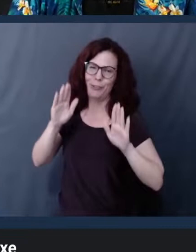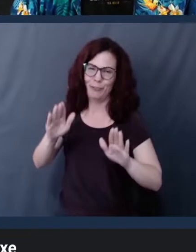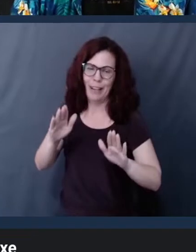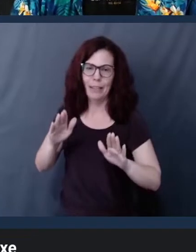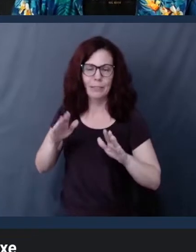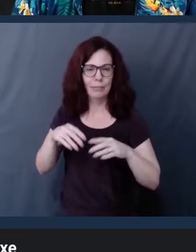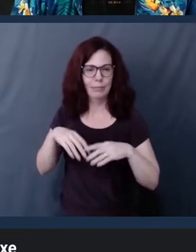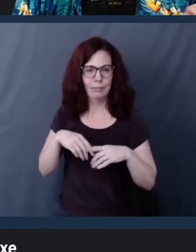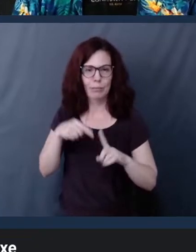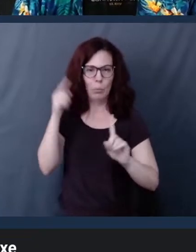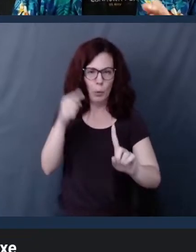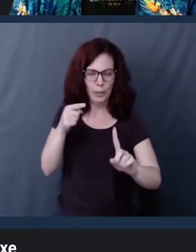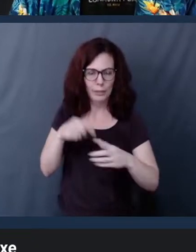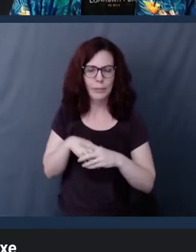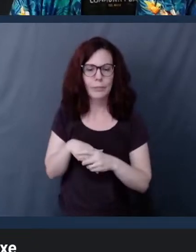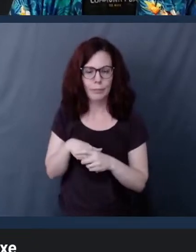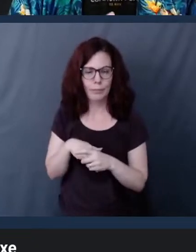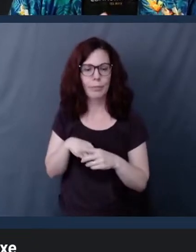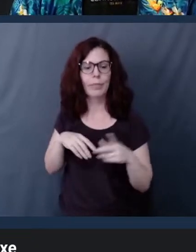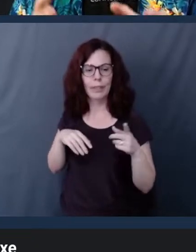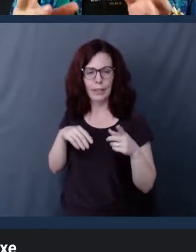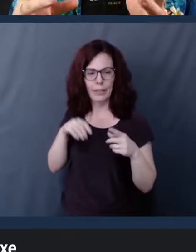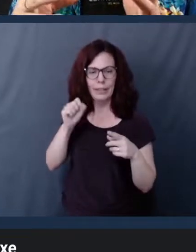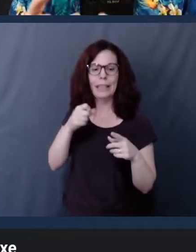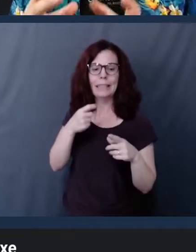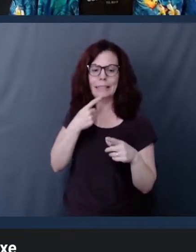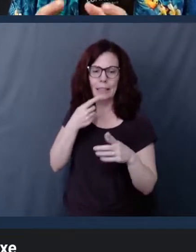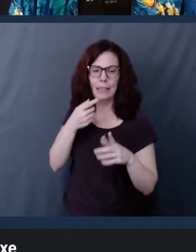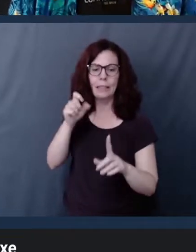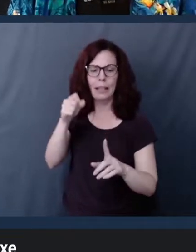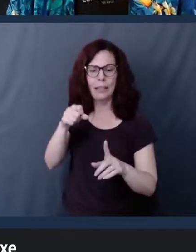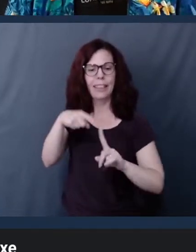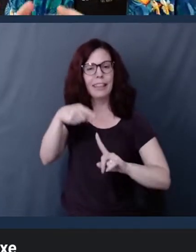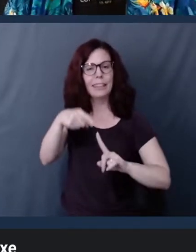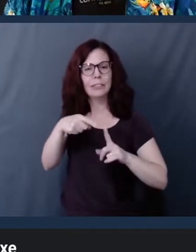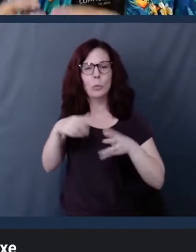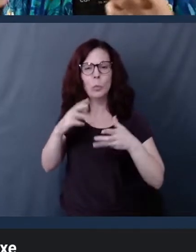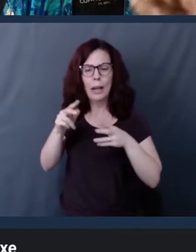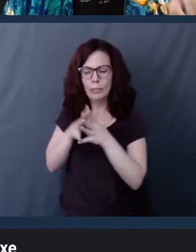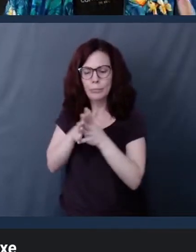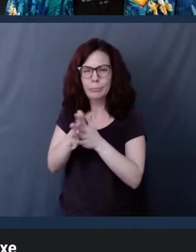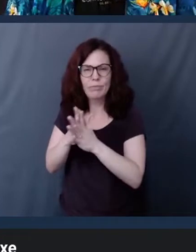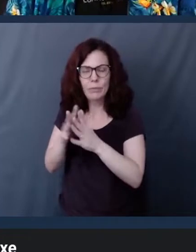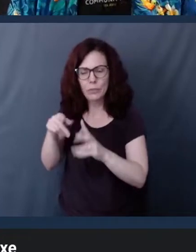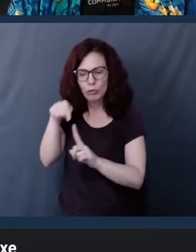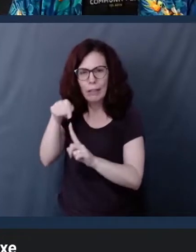So this is, Mjbgalaxe, basically choke points of high traffic in the store could be a hotspot